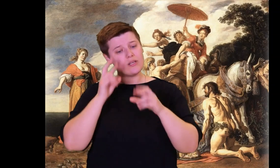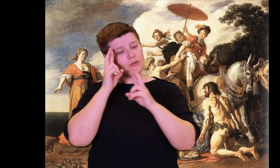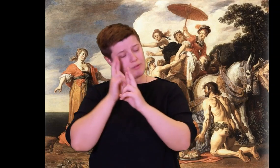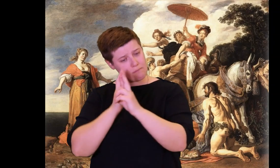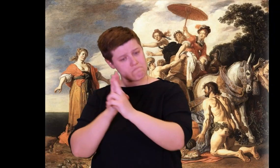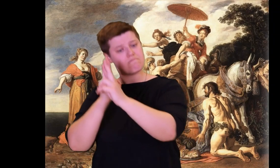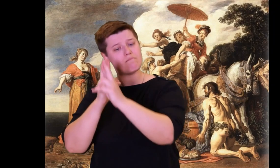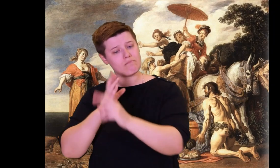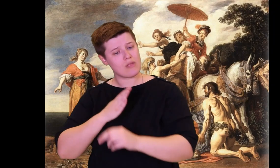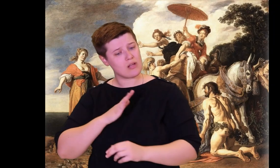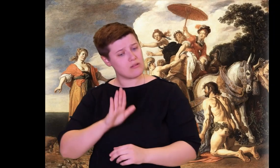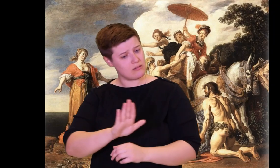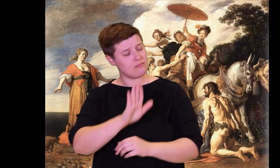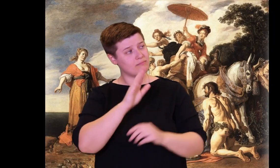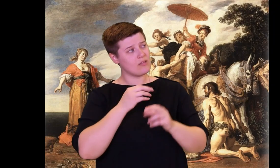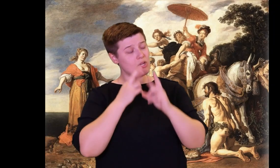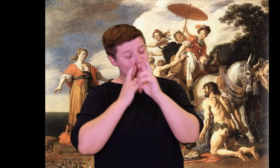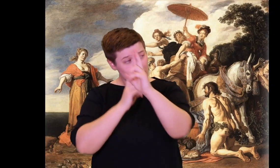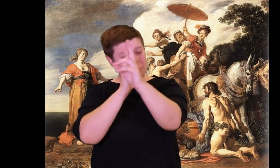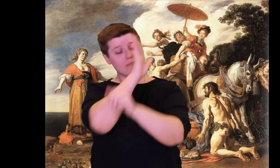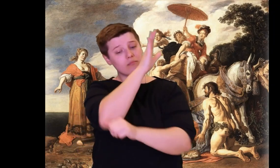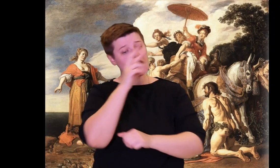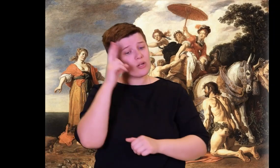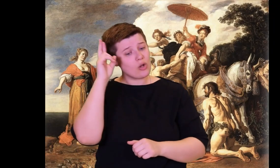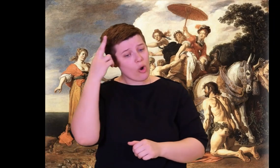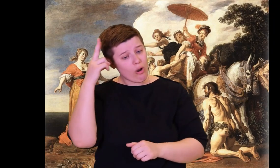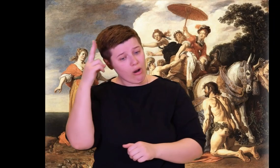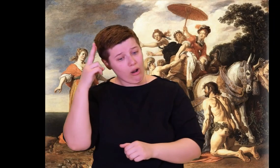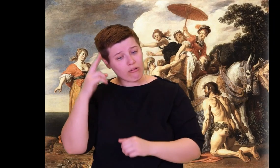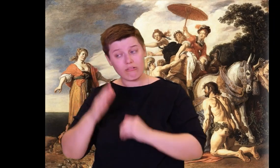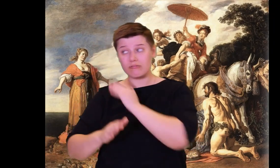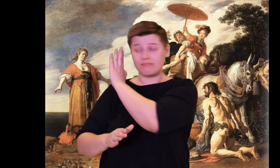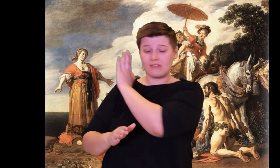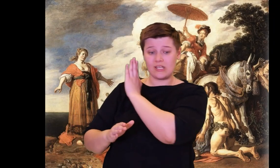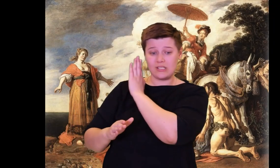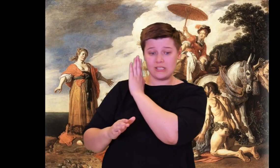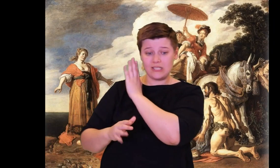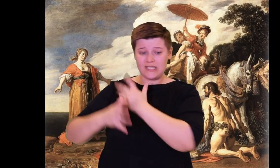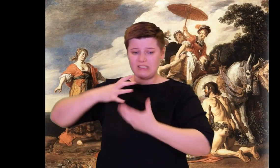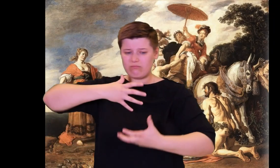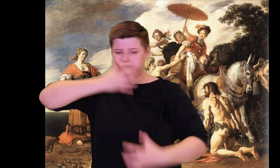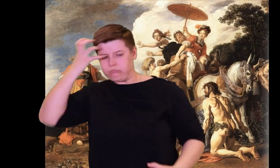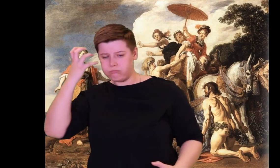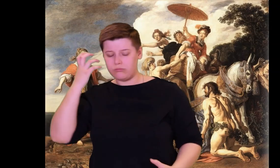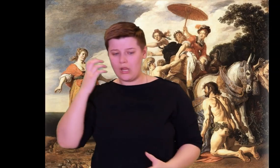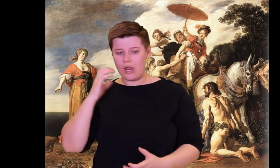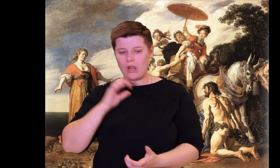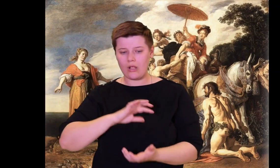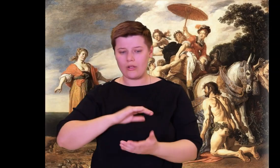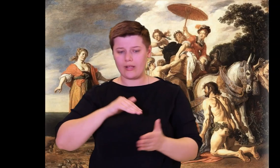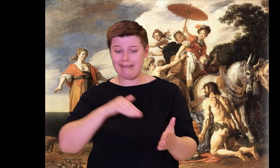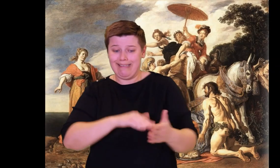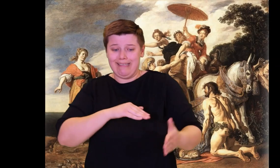If she is good to you, and looks upon you kindly in her heart, you can be sure of getting to your house,